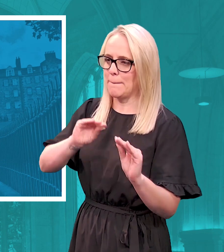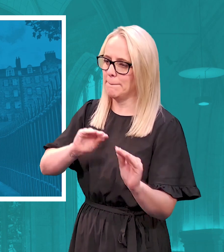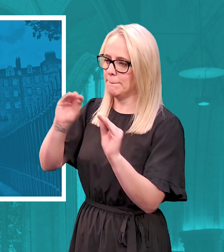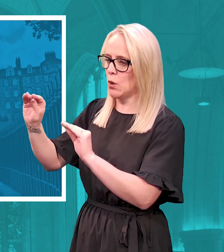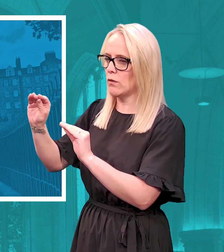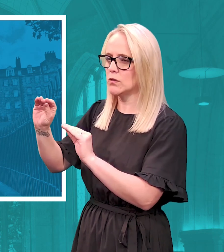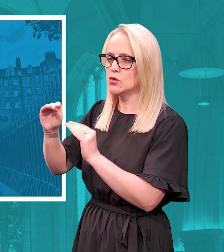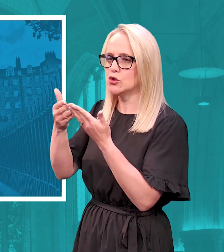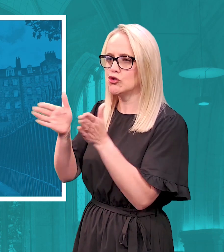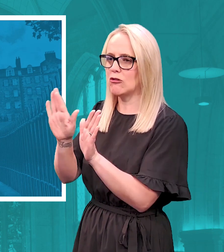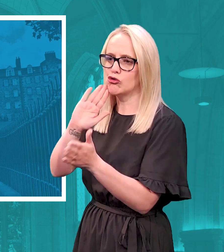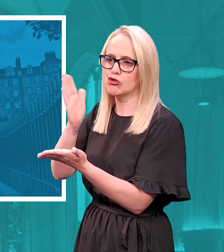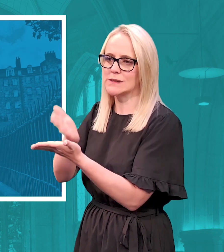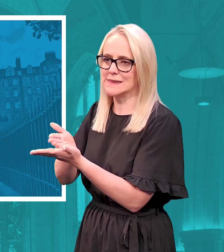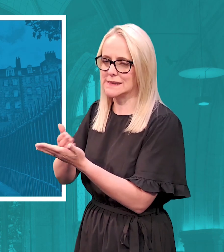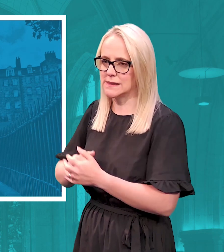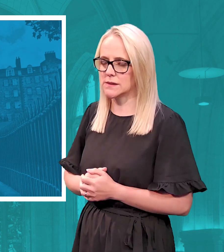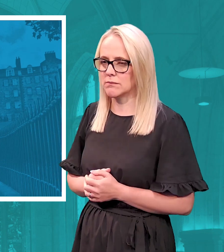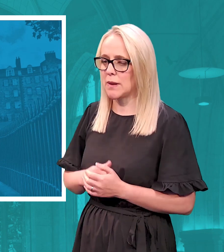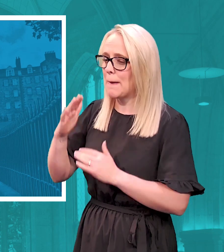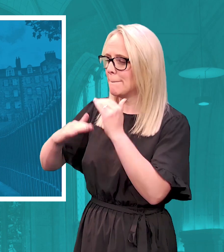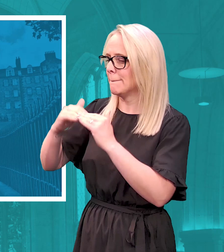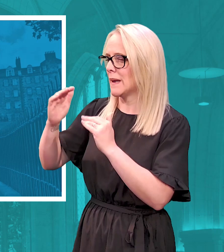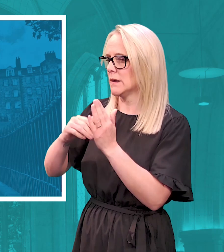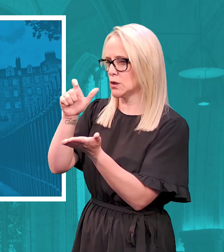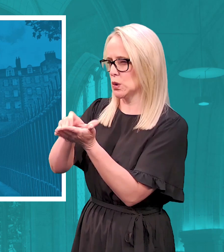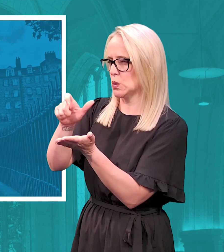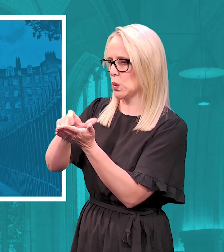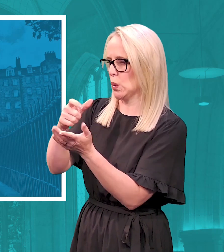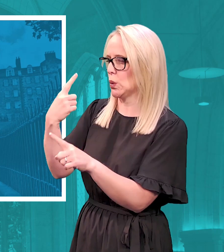Most buildings are sold relatively quickly for alternative uses.